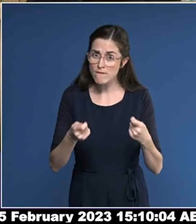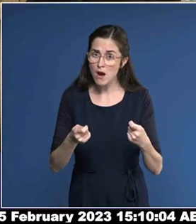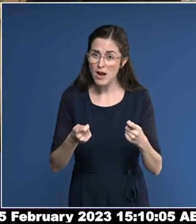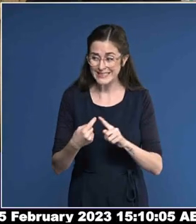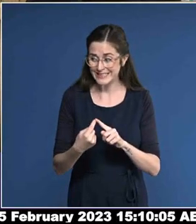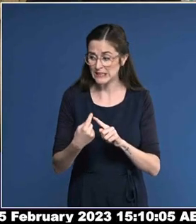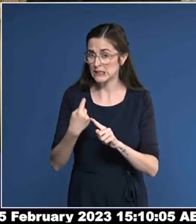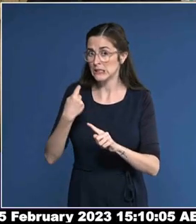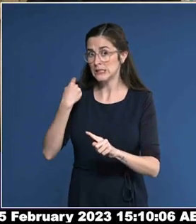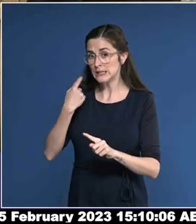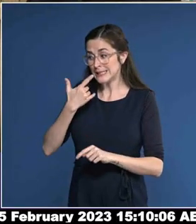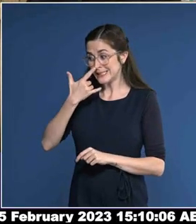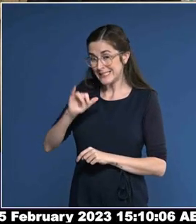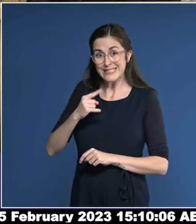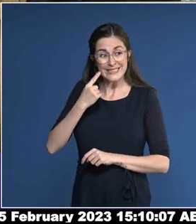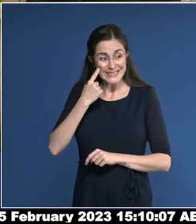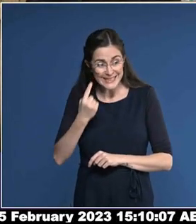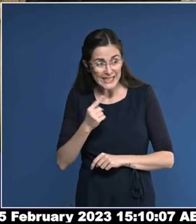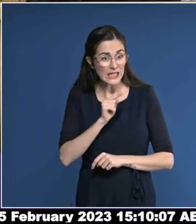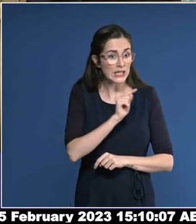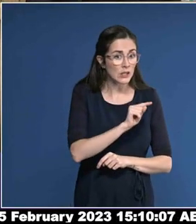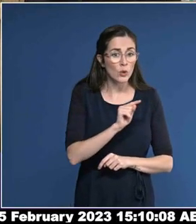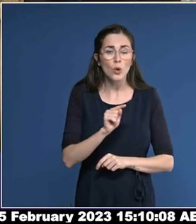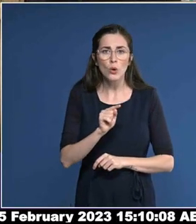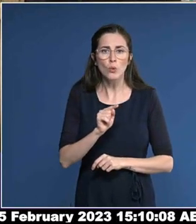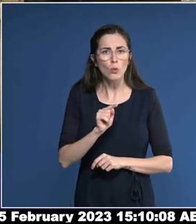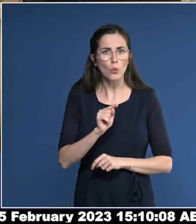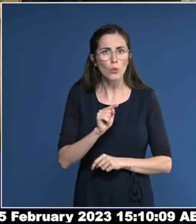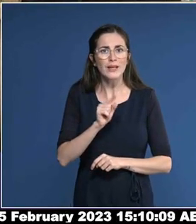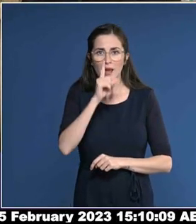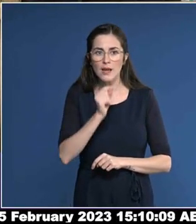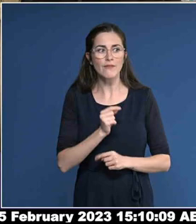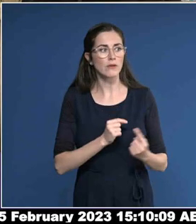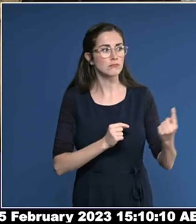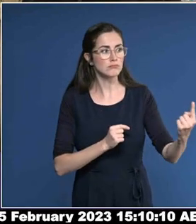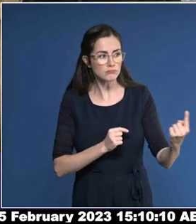unfortunately, is that we can have individual staff members, for example, who